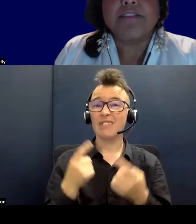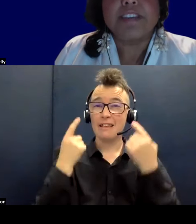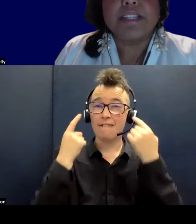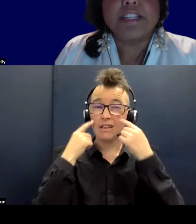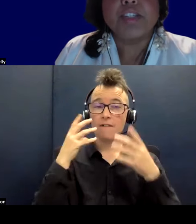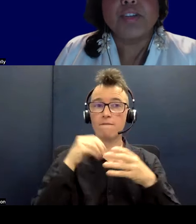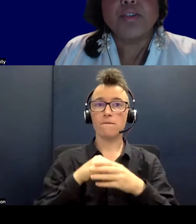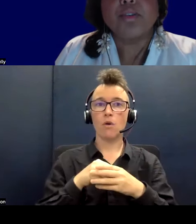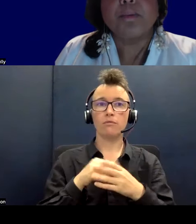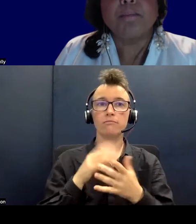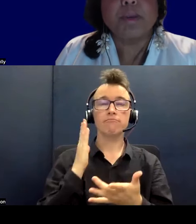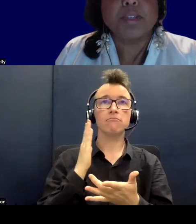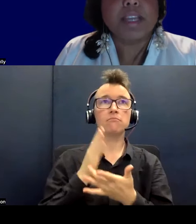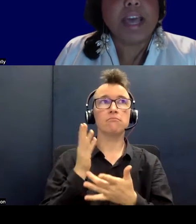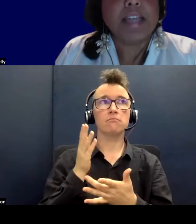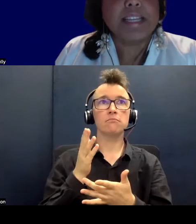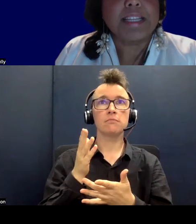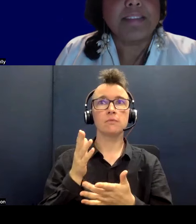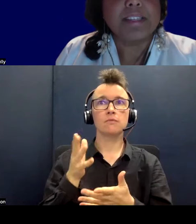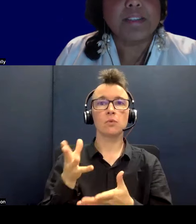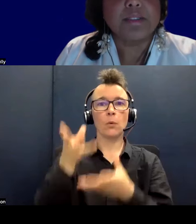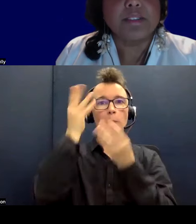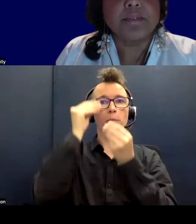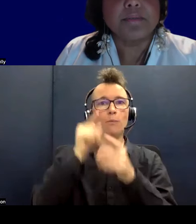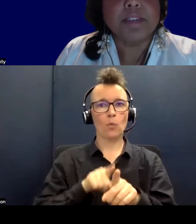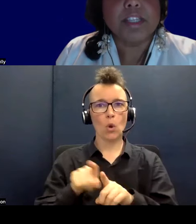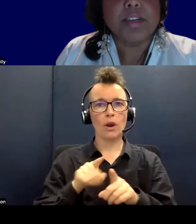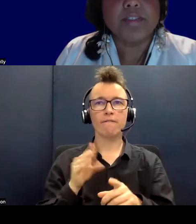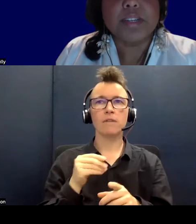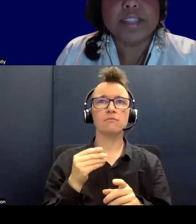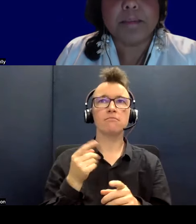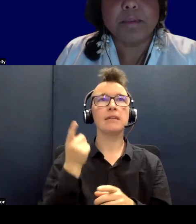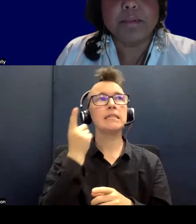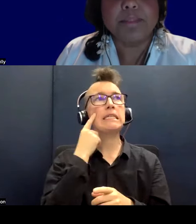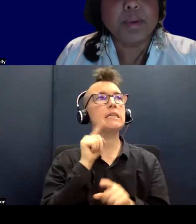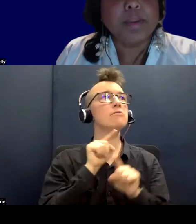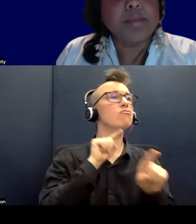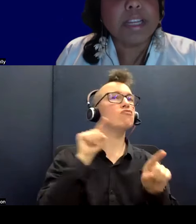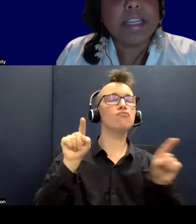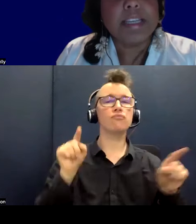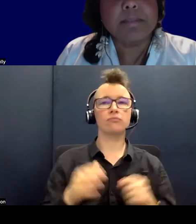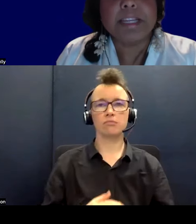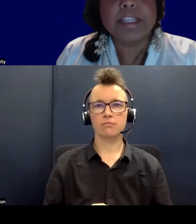feeds into building our daily living skills. So for example no one really explained to us